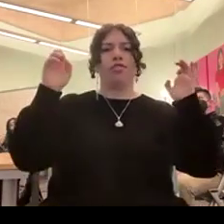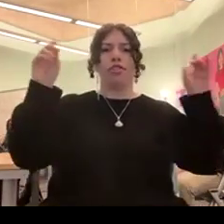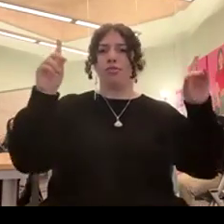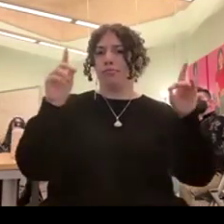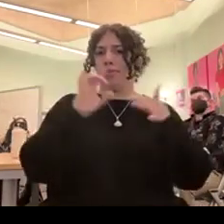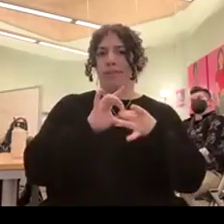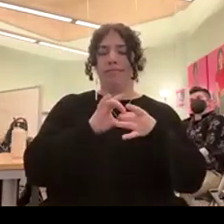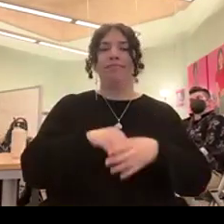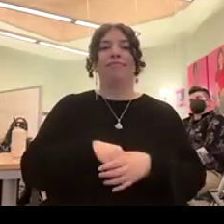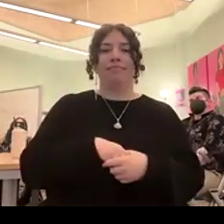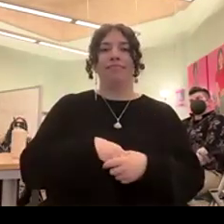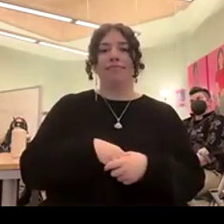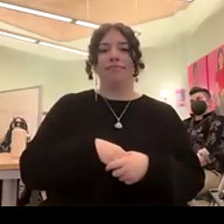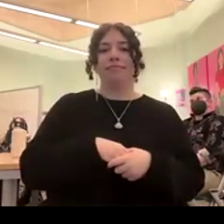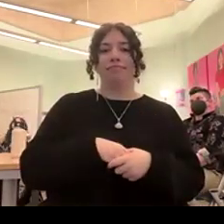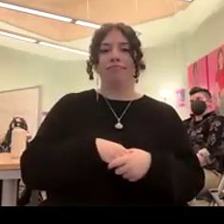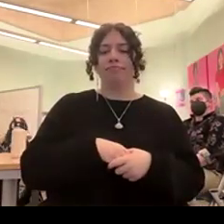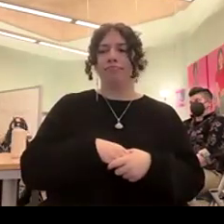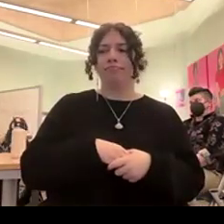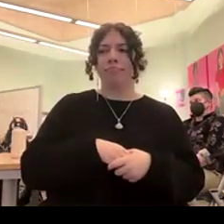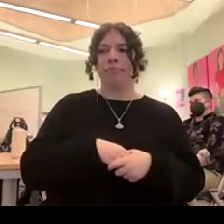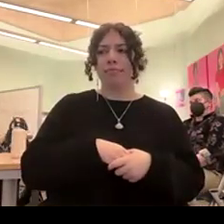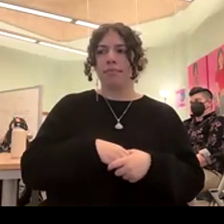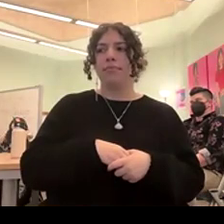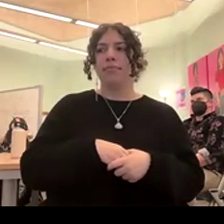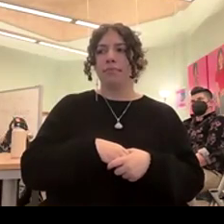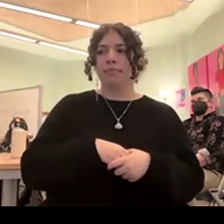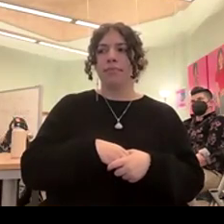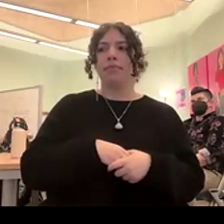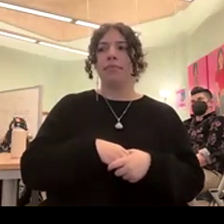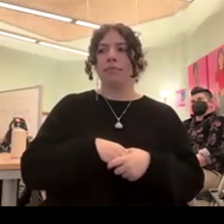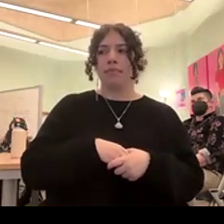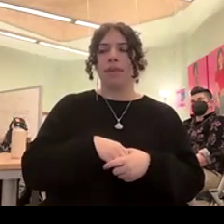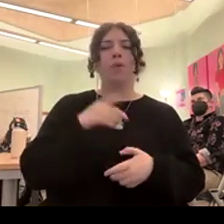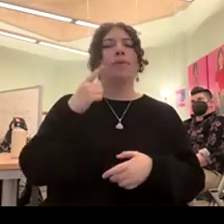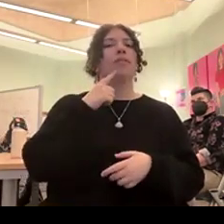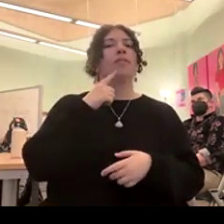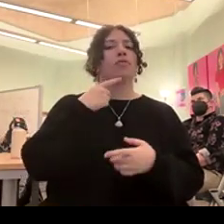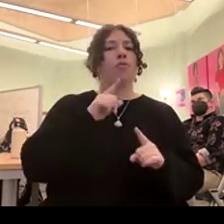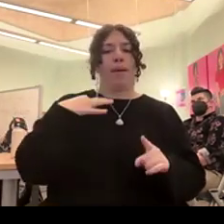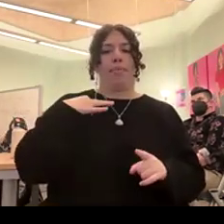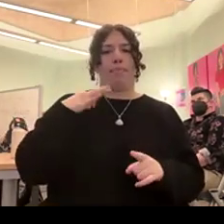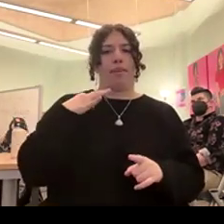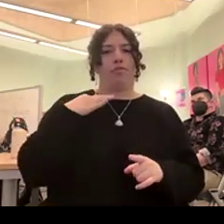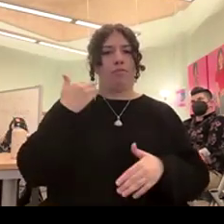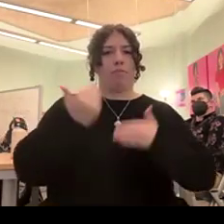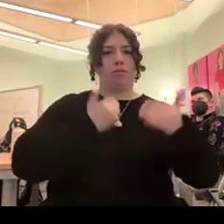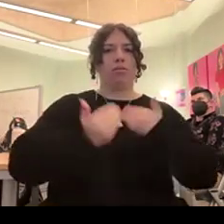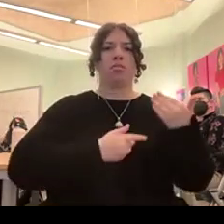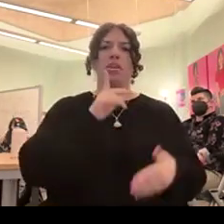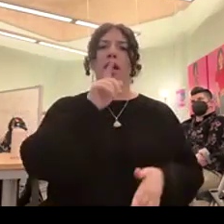more higher education related anyway. I would say, during the actual application process,